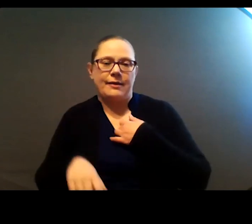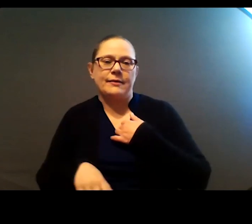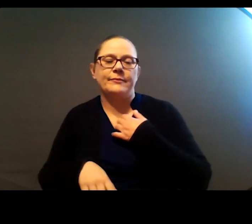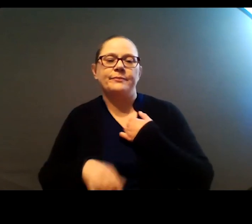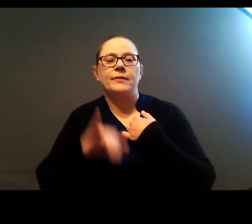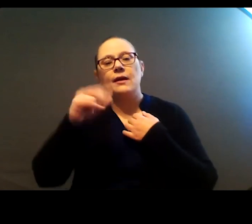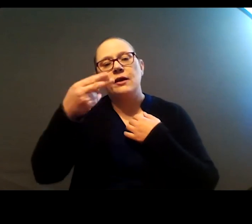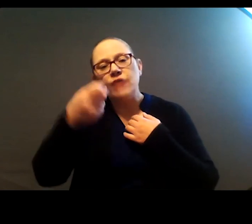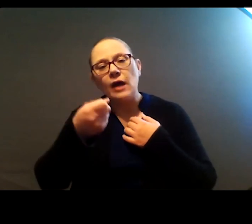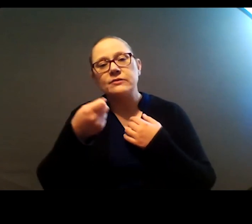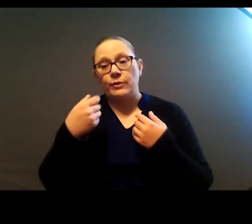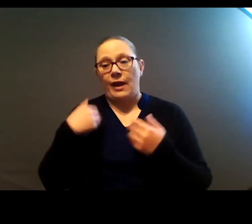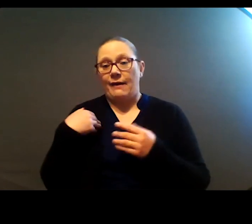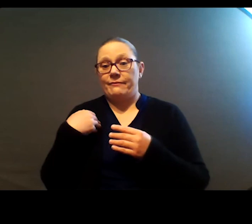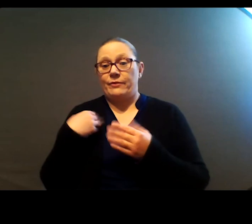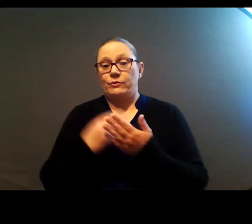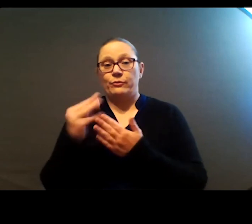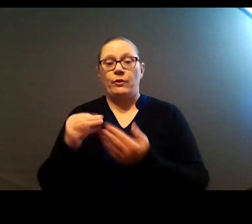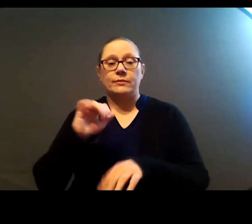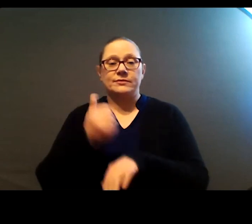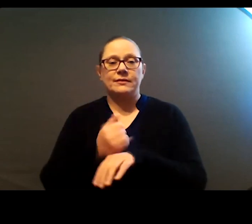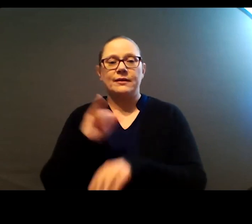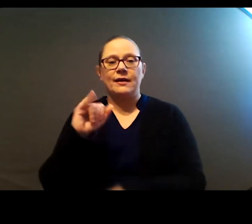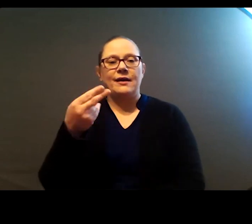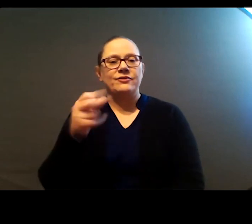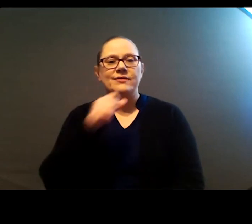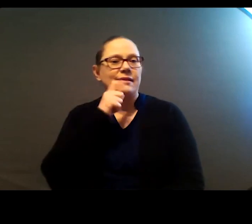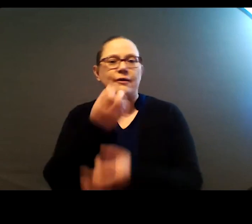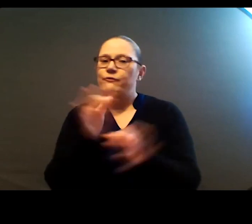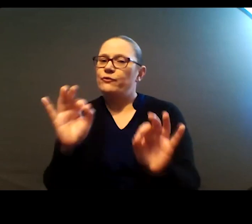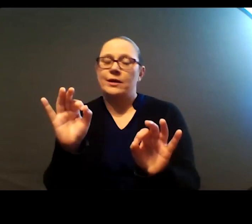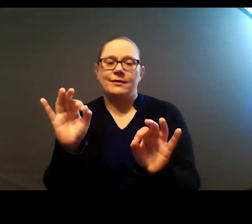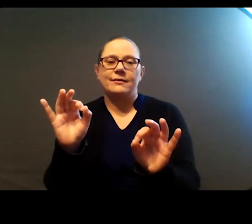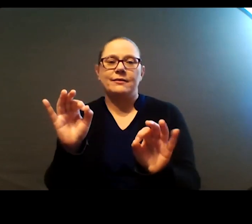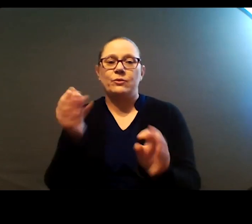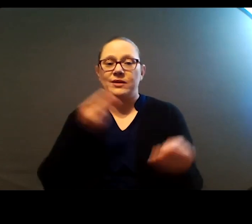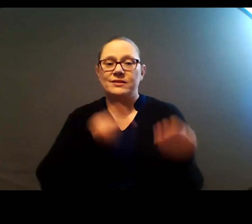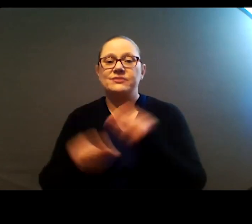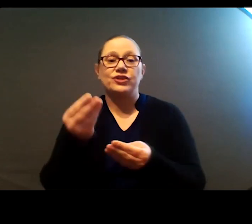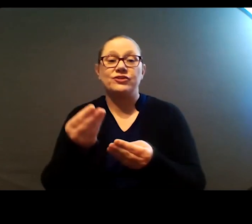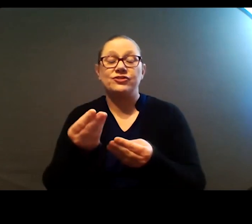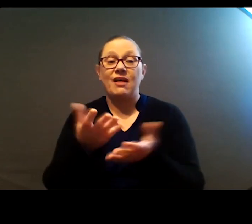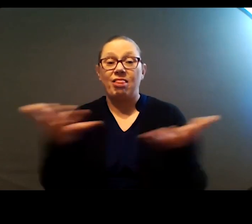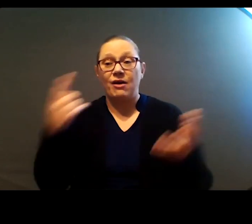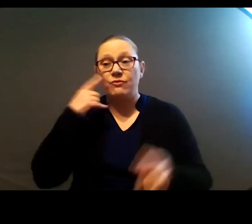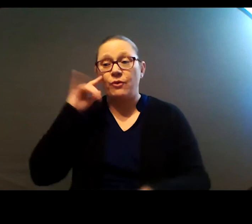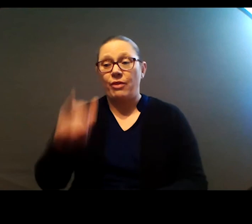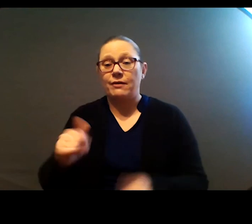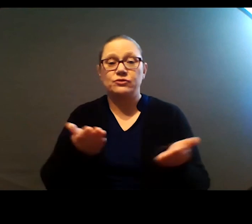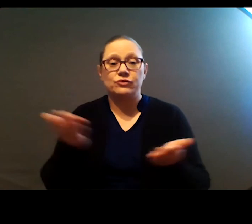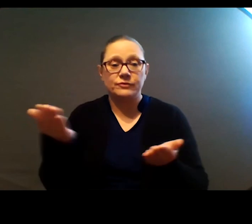Health Service so the IHS is not free health care we exchanged a lot for these services. So I look